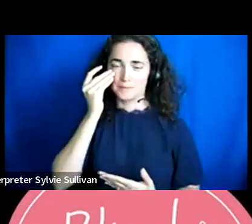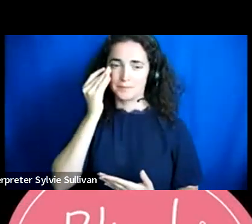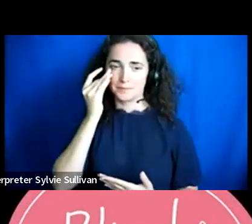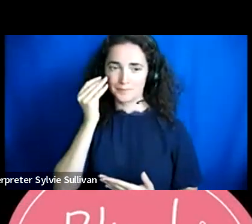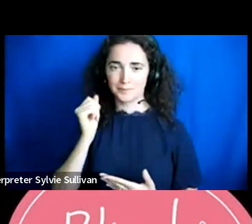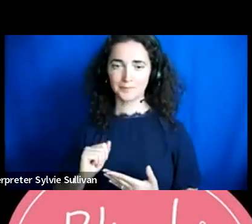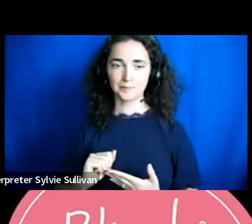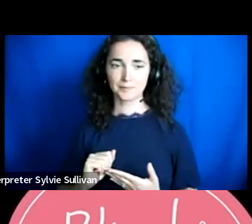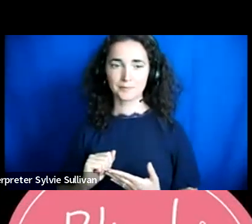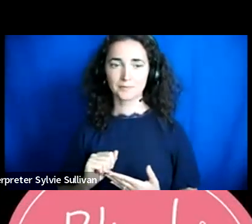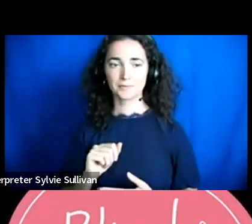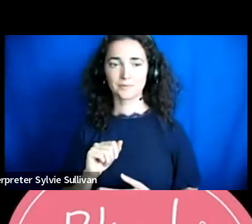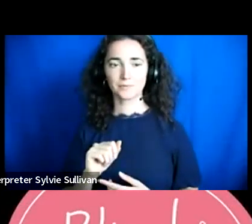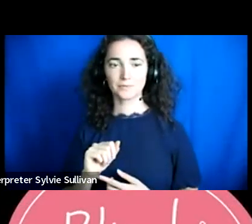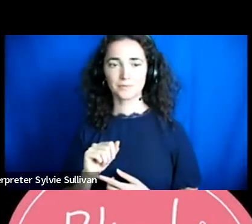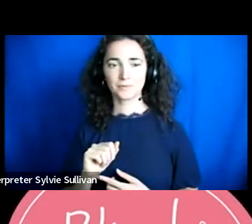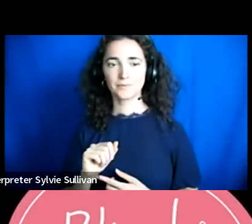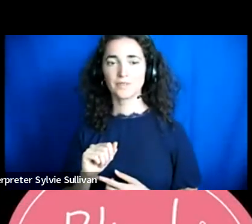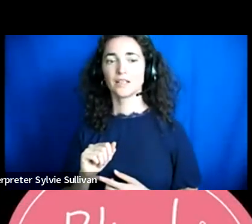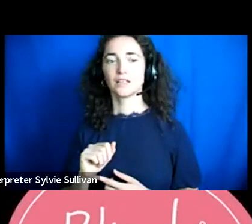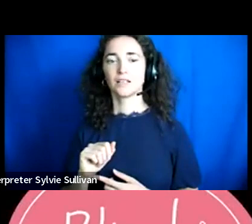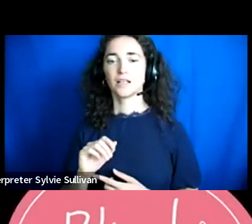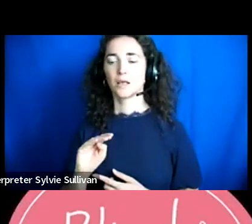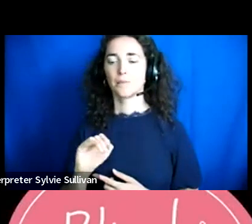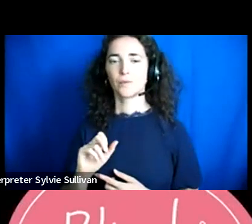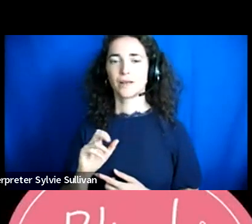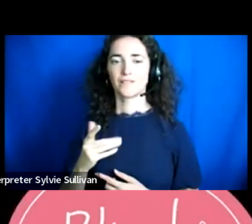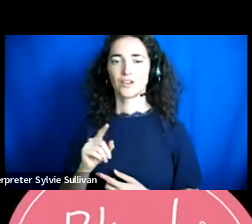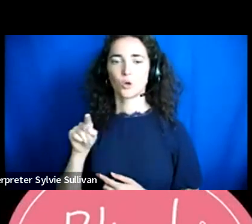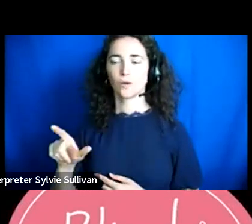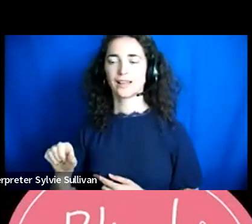It's been going to lsbi she started with summer camps.